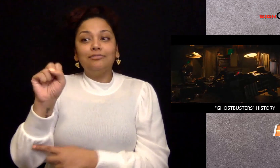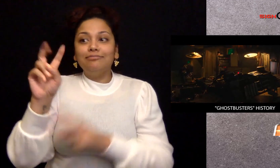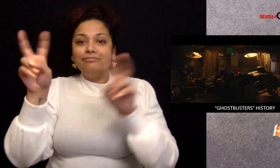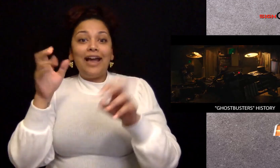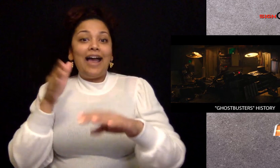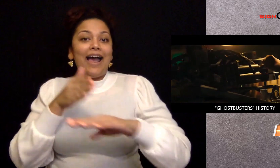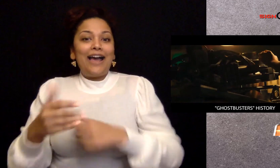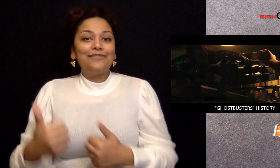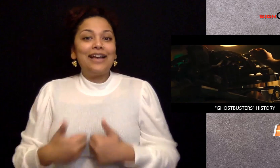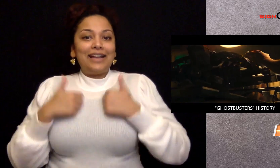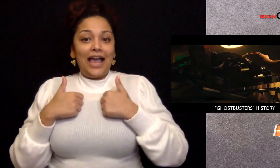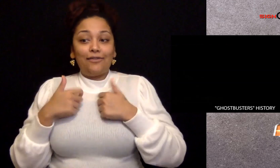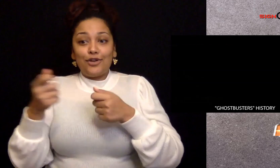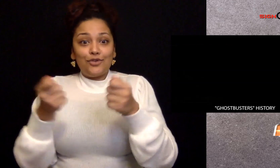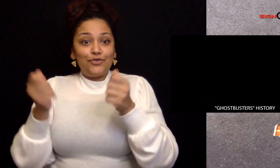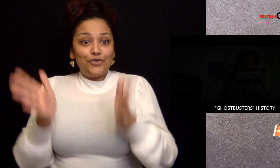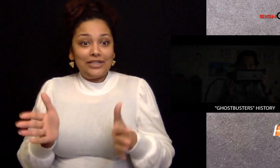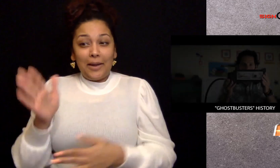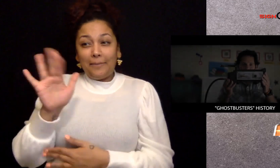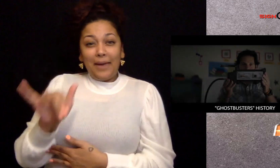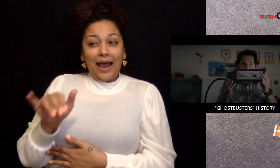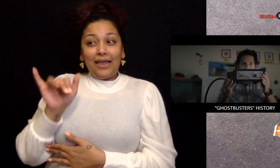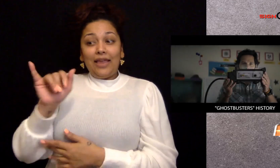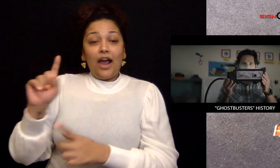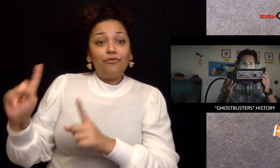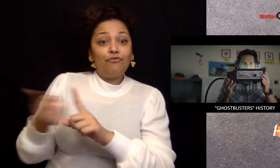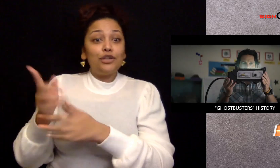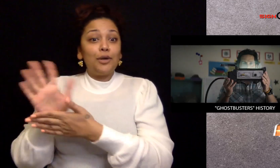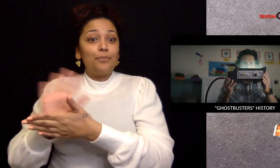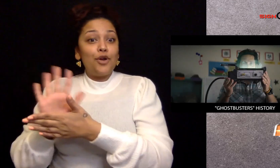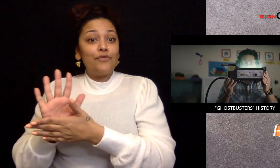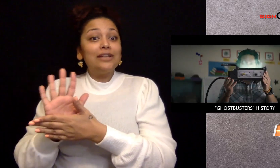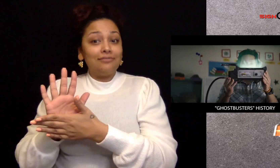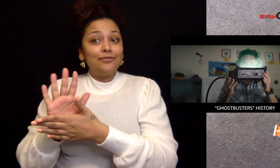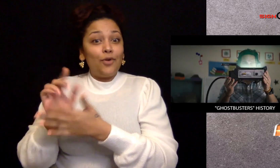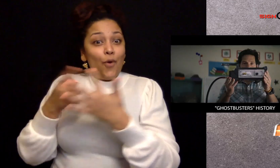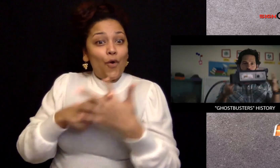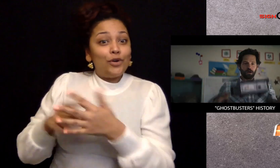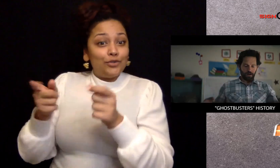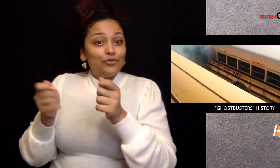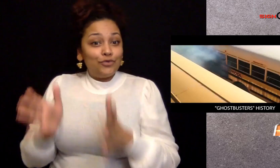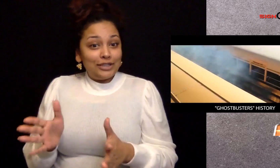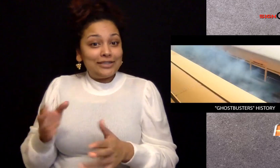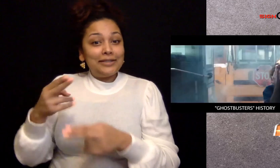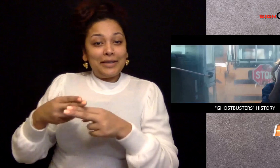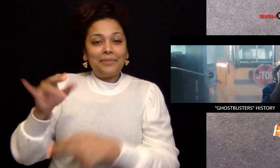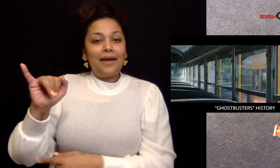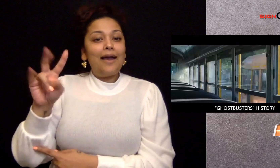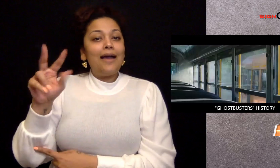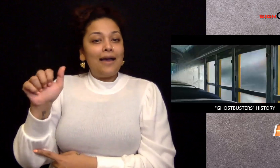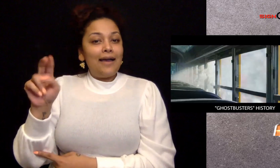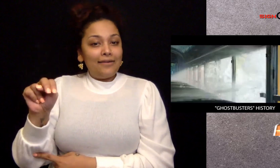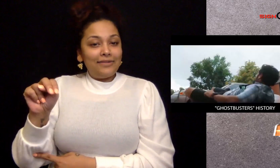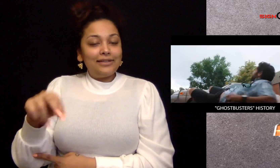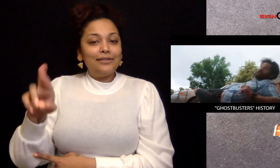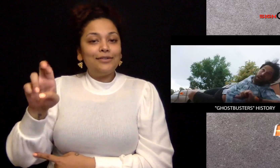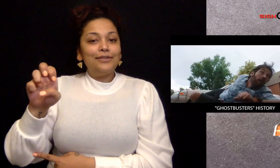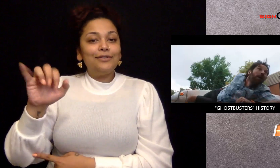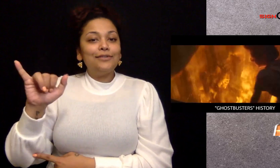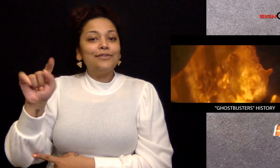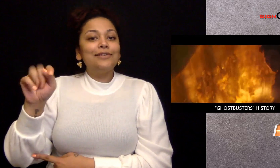years later Ghostbusters afterlife directed by original Ghostbusters director Ivan Reitman's